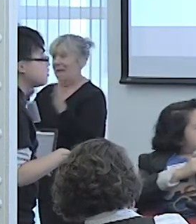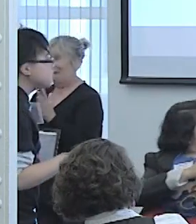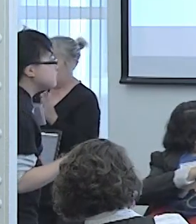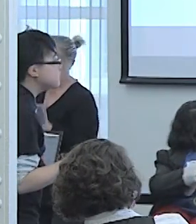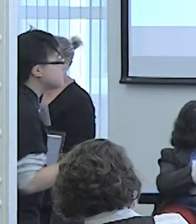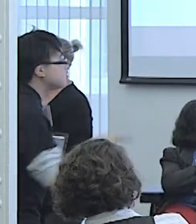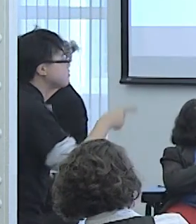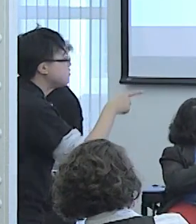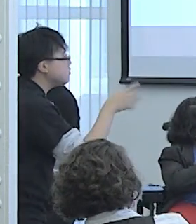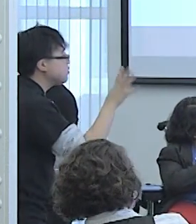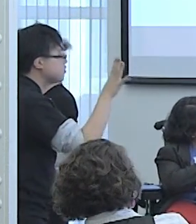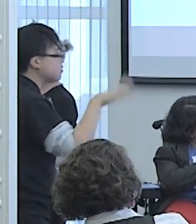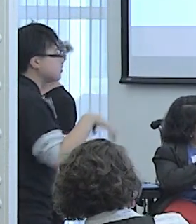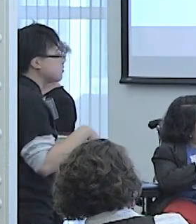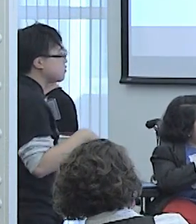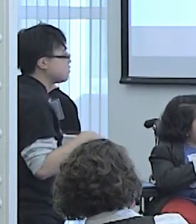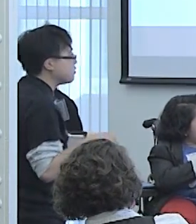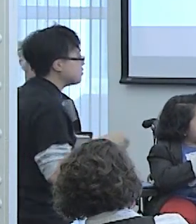Thank you for that comment.